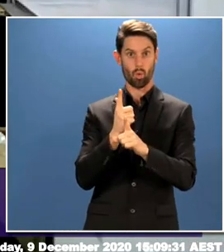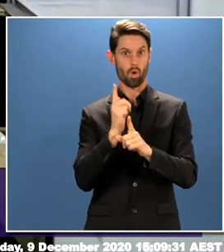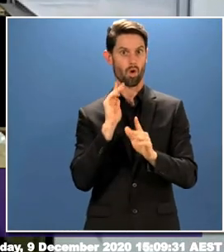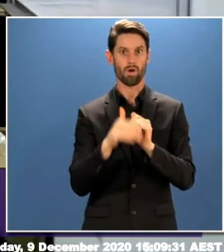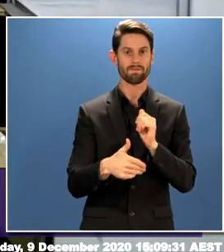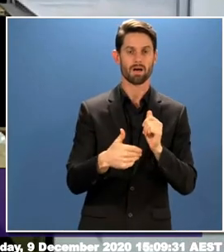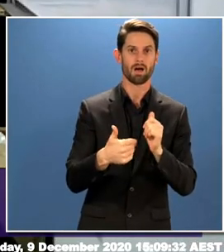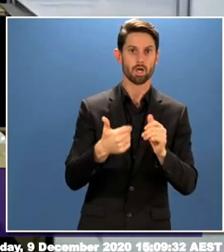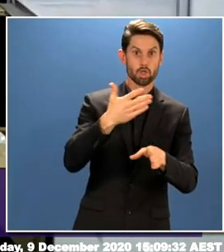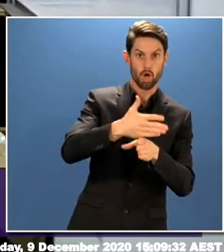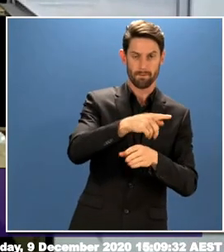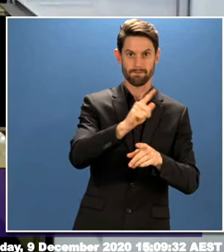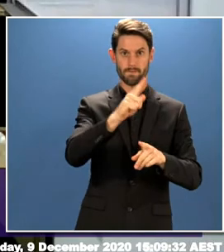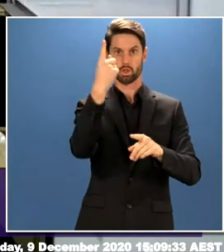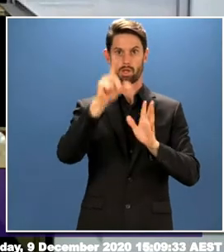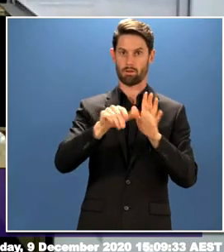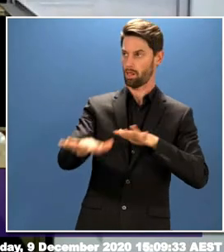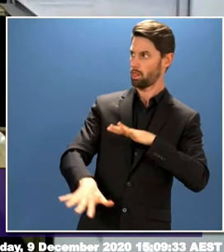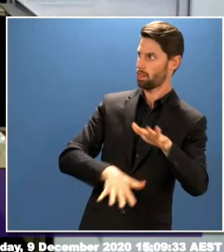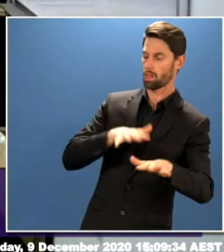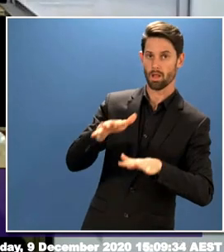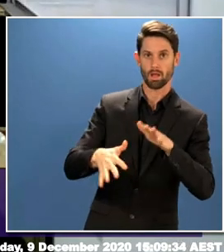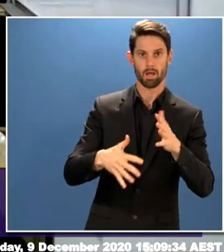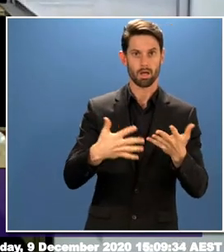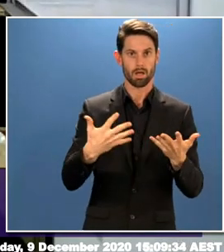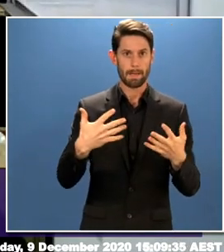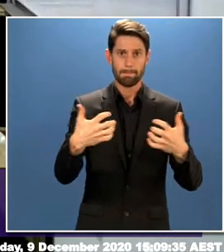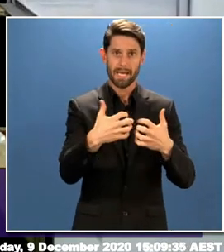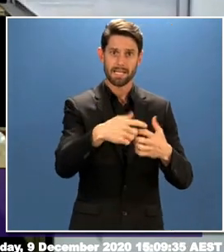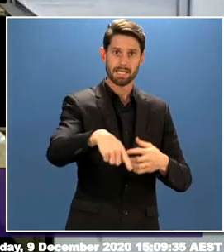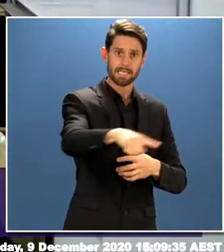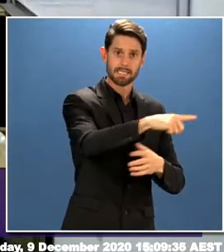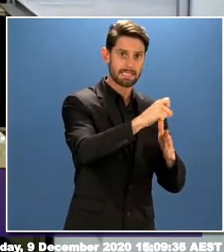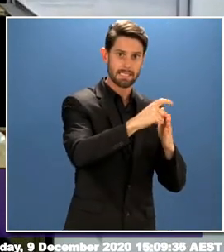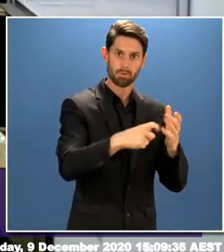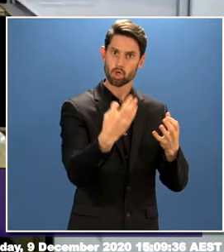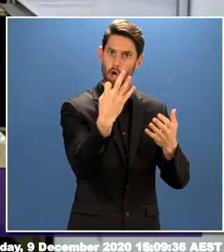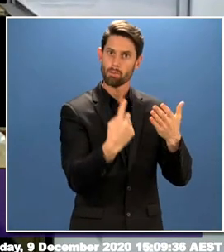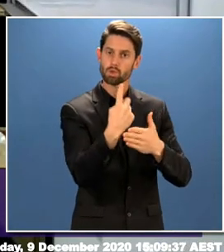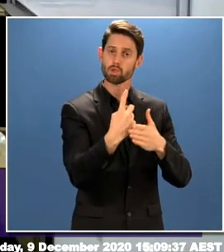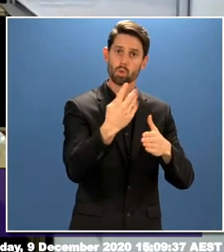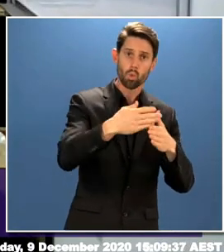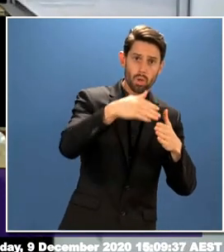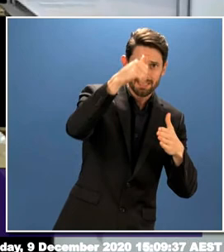There's none of that. That might change with the NDIS but that certainly wasn't within the scope of our study at that time.